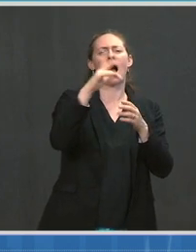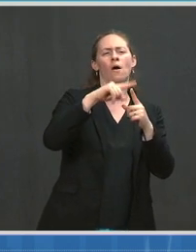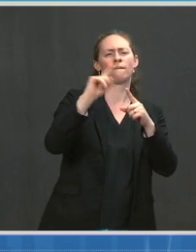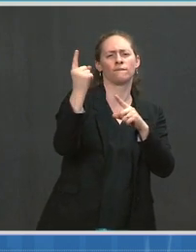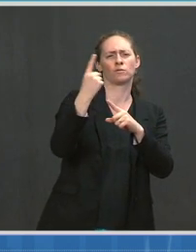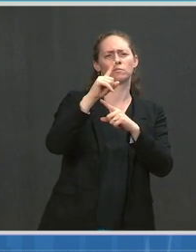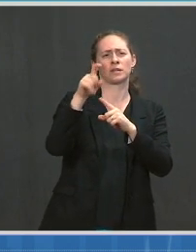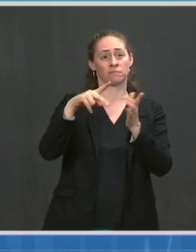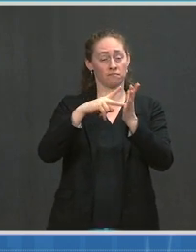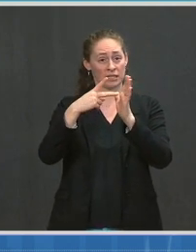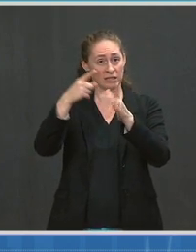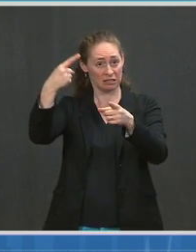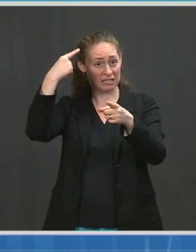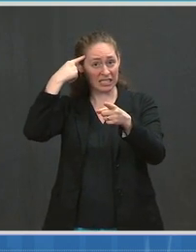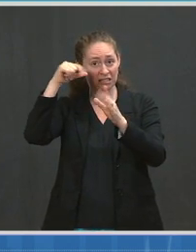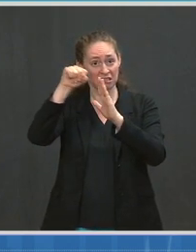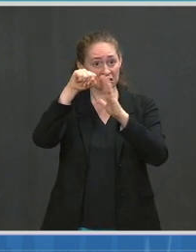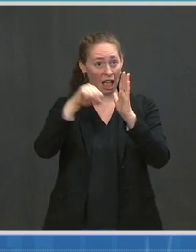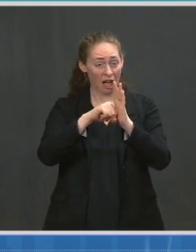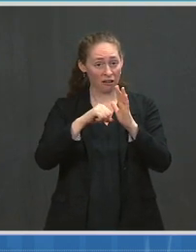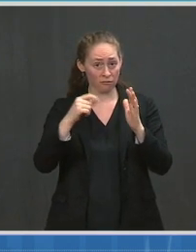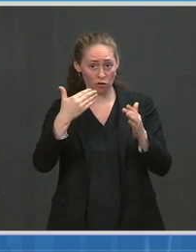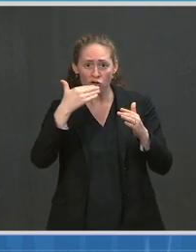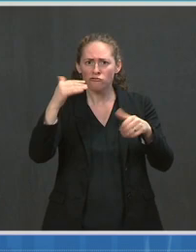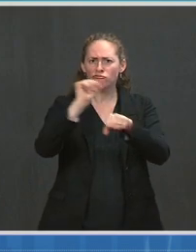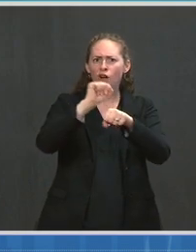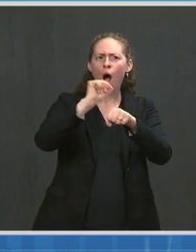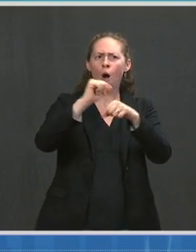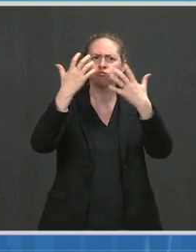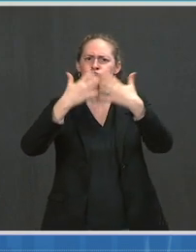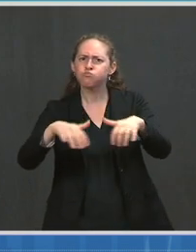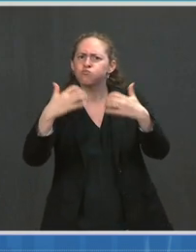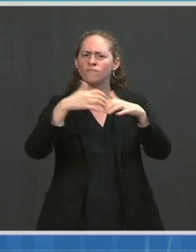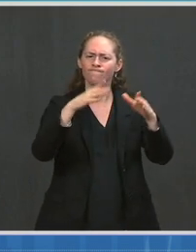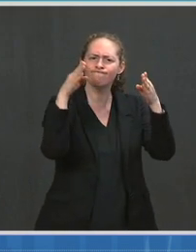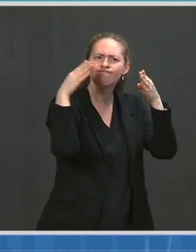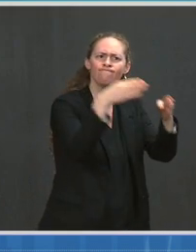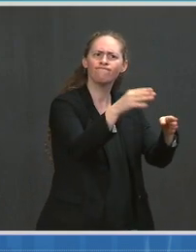and I think that being at 71 percent of individuals